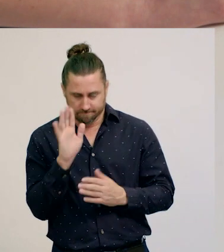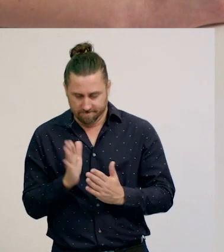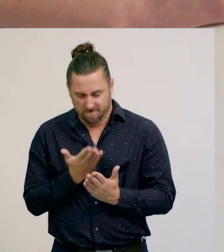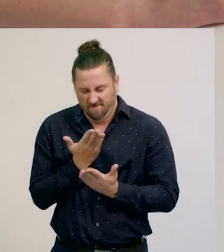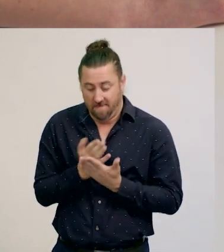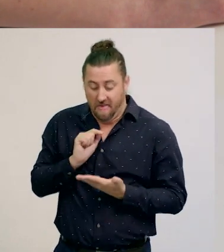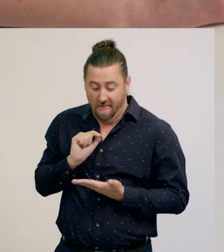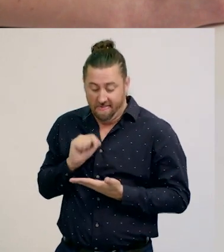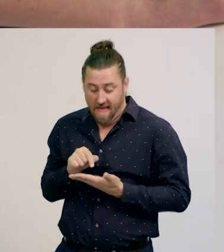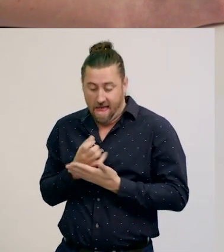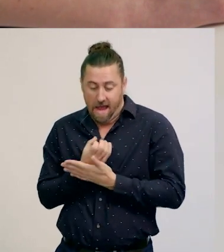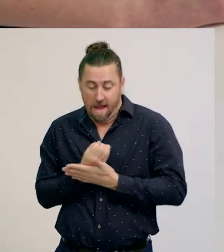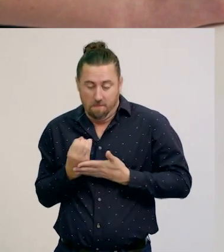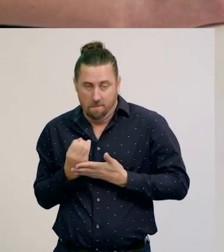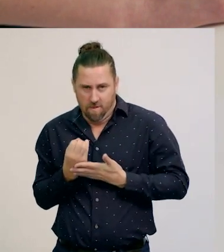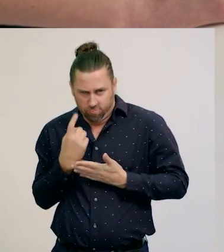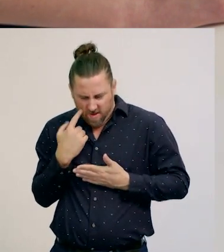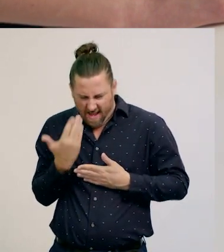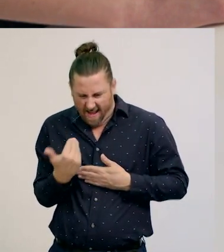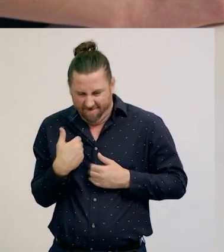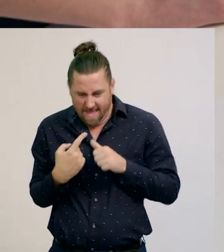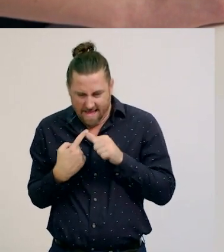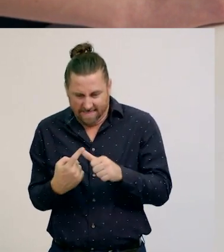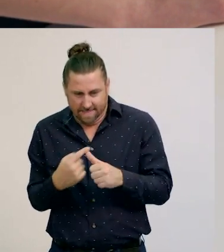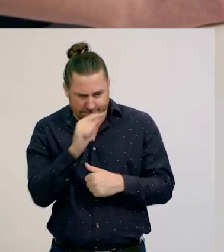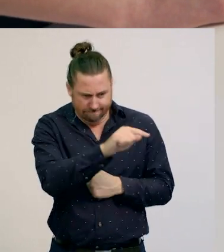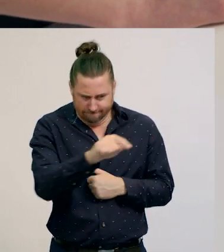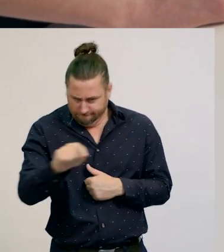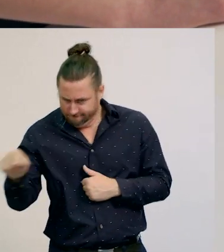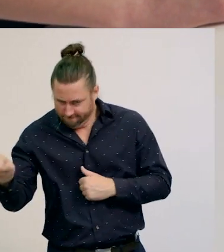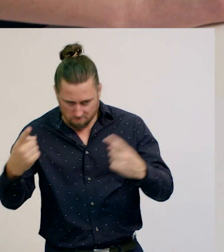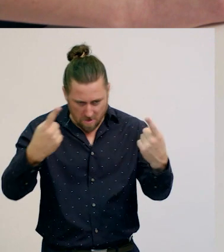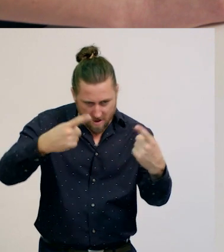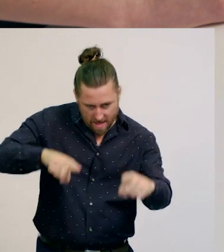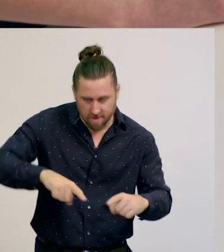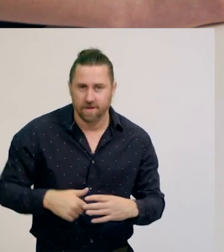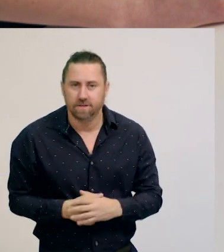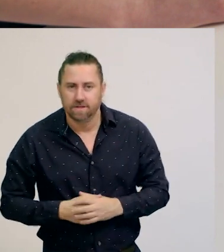So, here's our value cards.